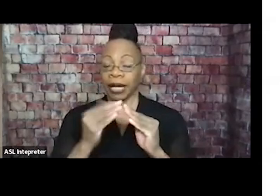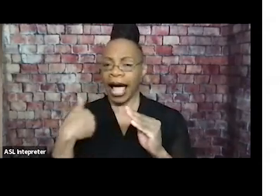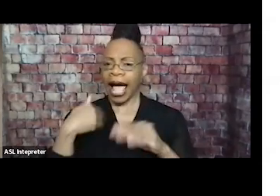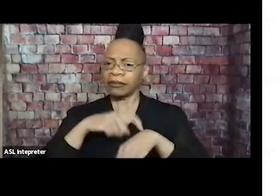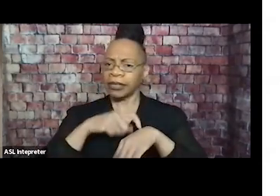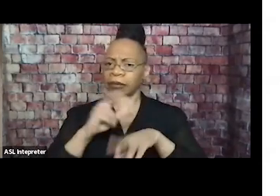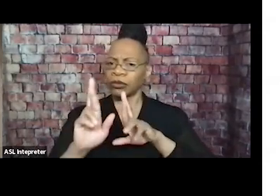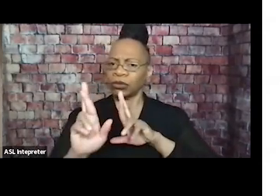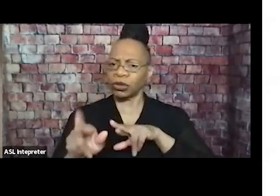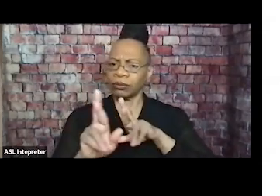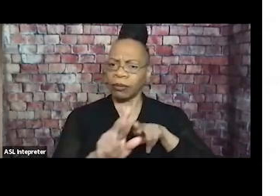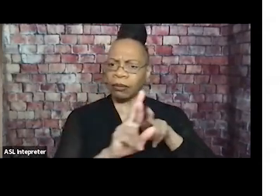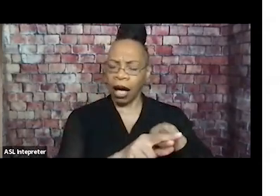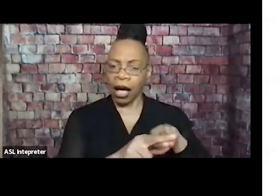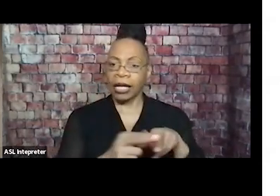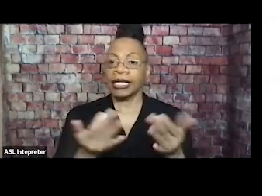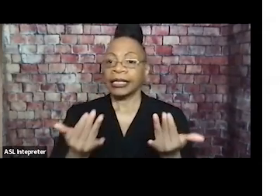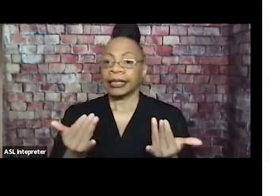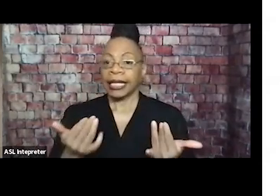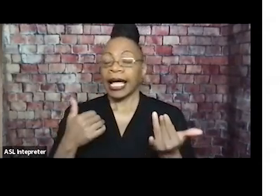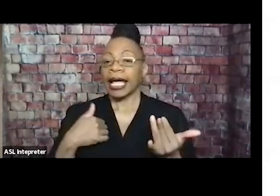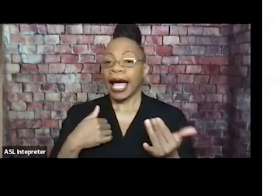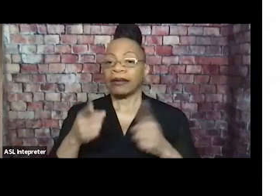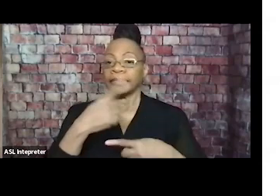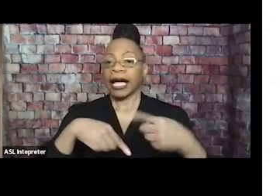So today, we're lucky to have ASL interpretation by Pamela and Stacey